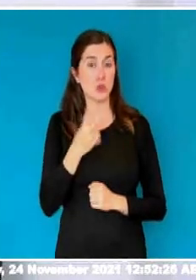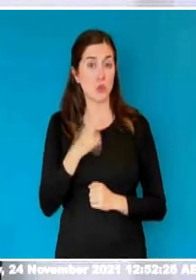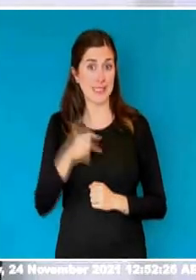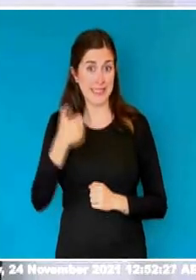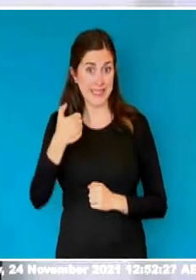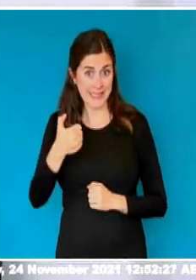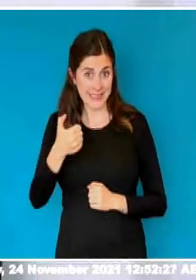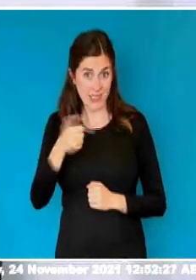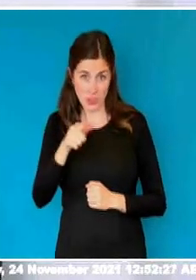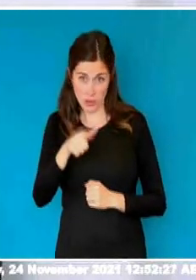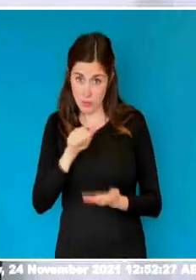Mr Chapman, do you agree with that?